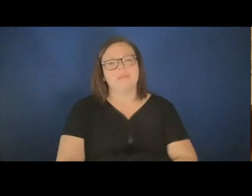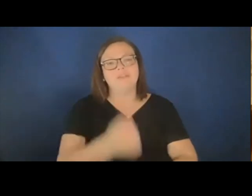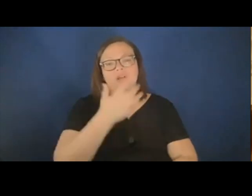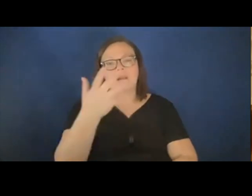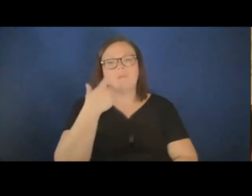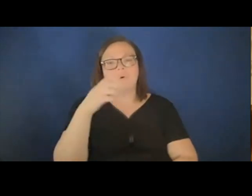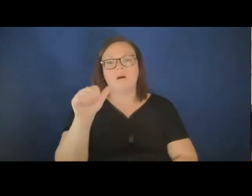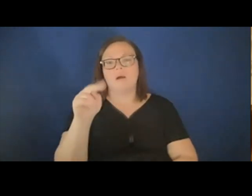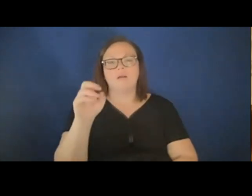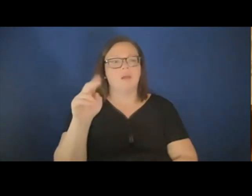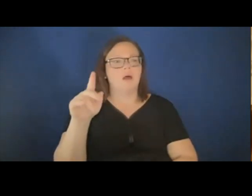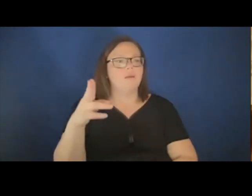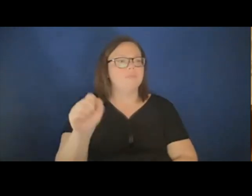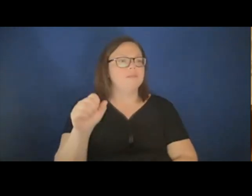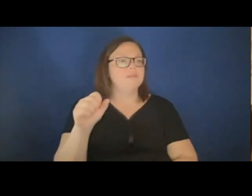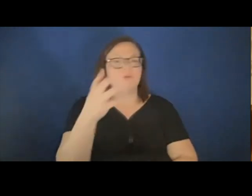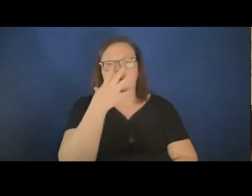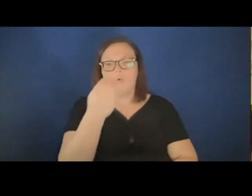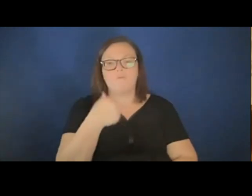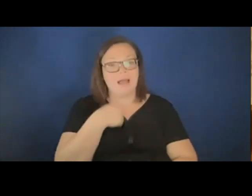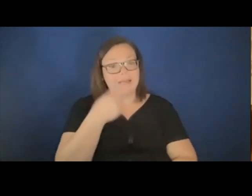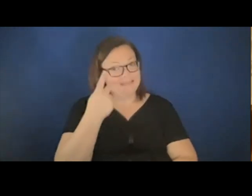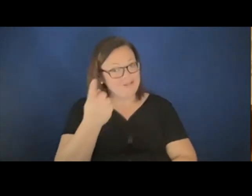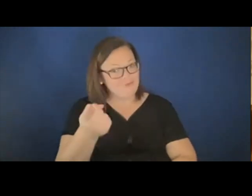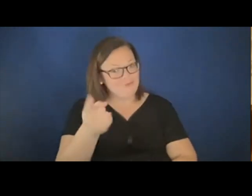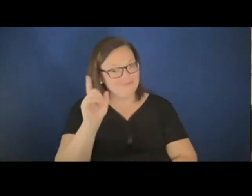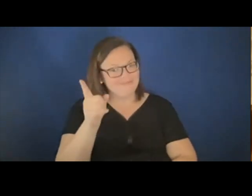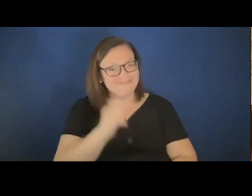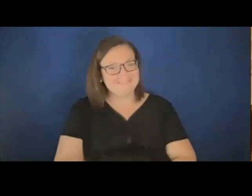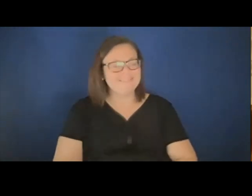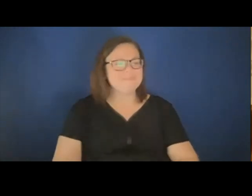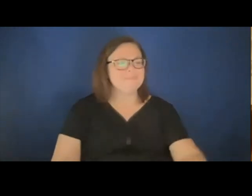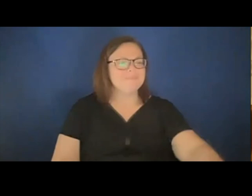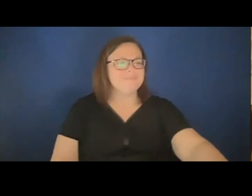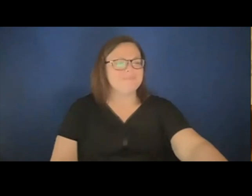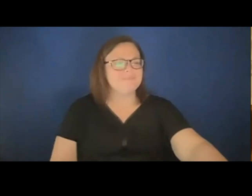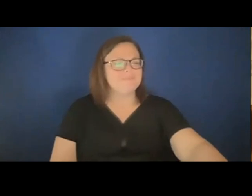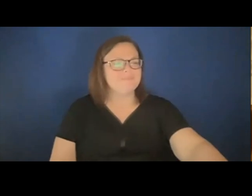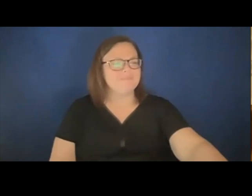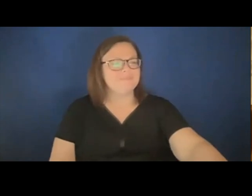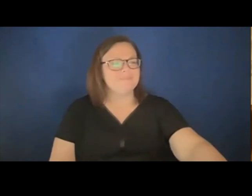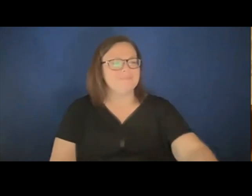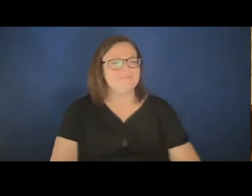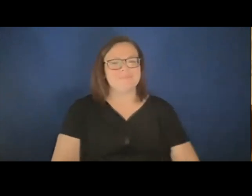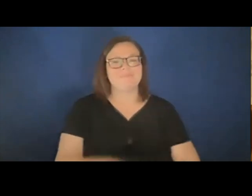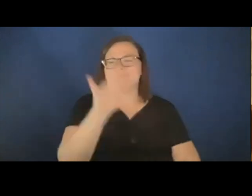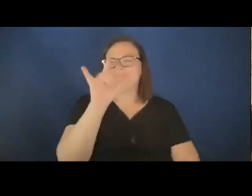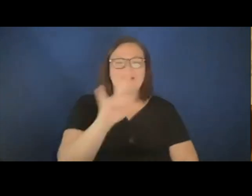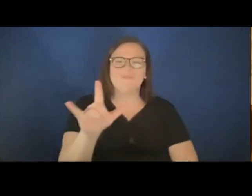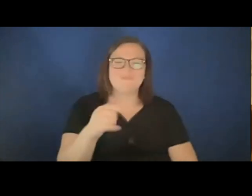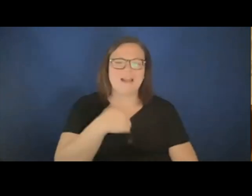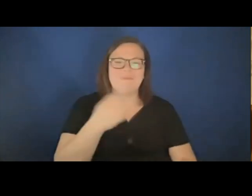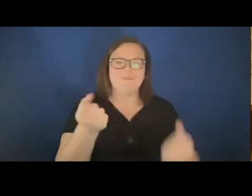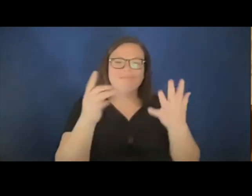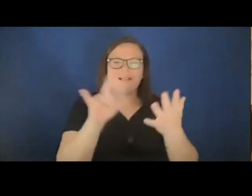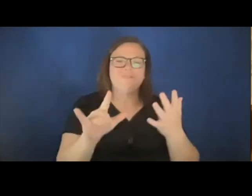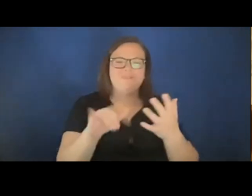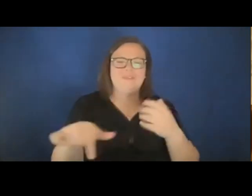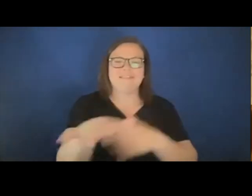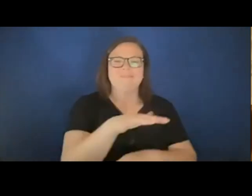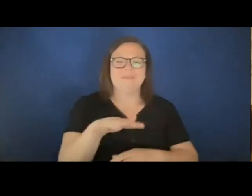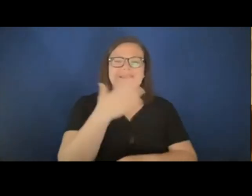Wolf. I see you. I love y'all. I have a lotta love for this space. Thank you for inviting